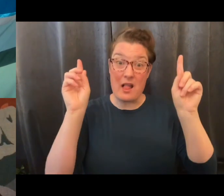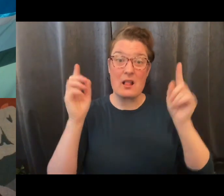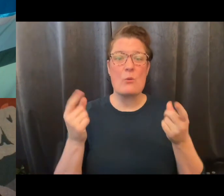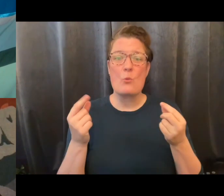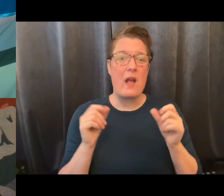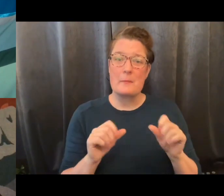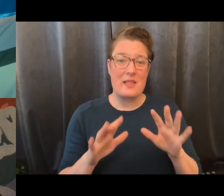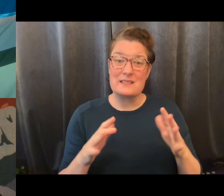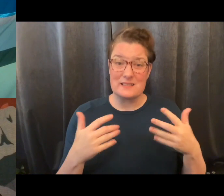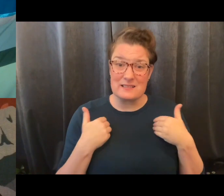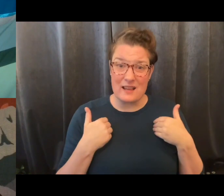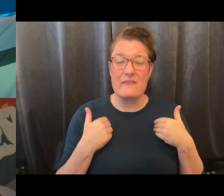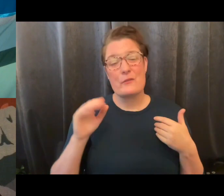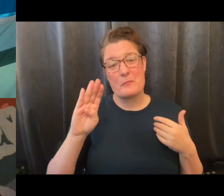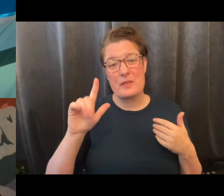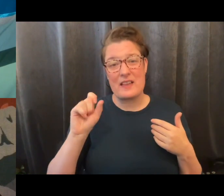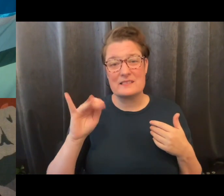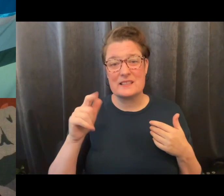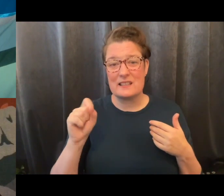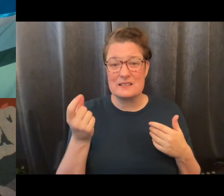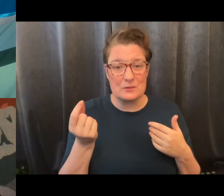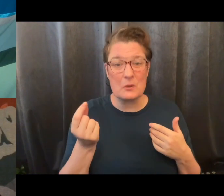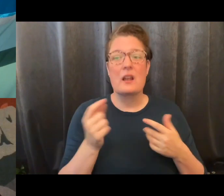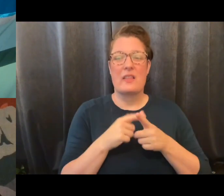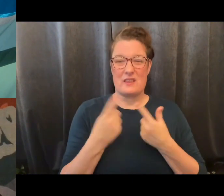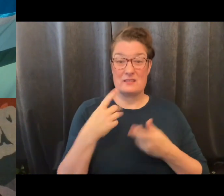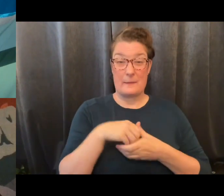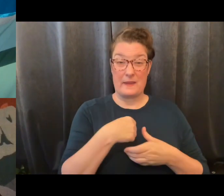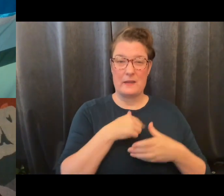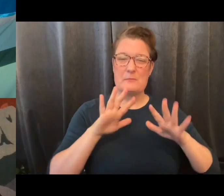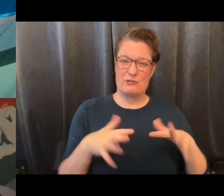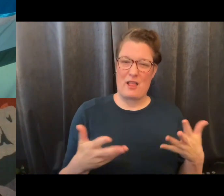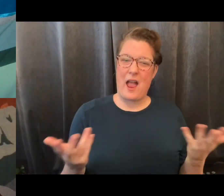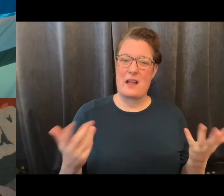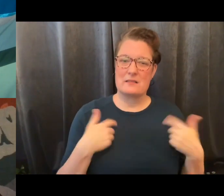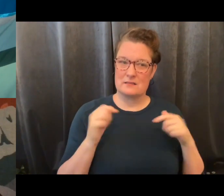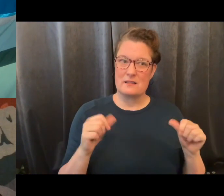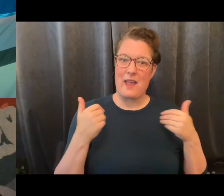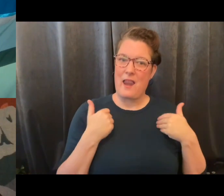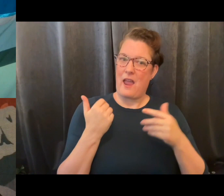me relaxes and I'm able to have the resource to do more of those things.